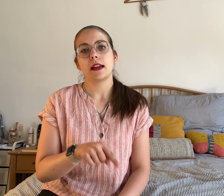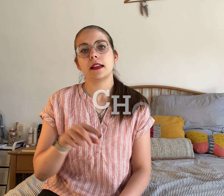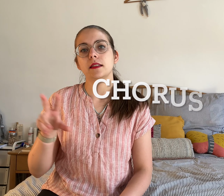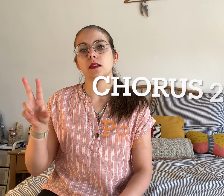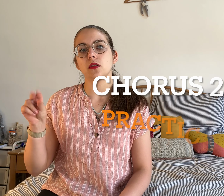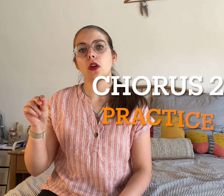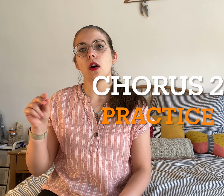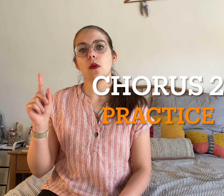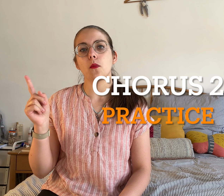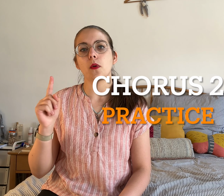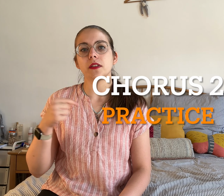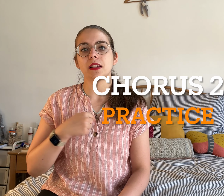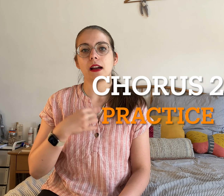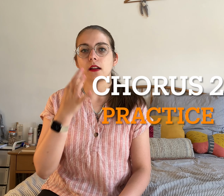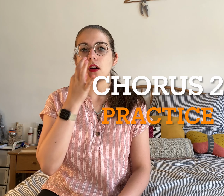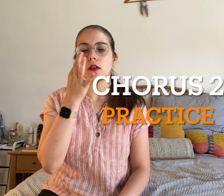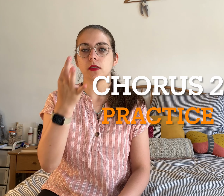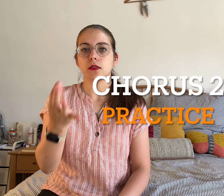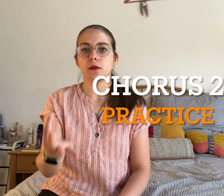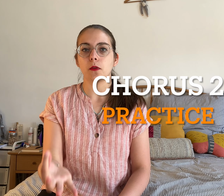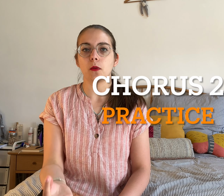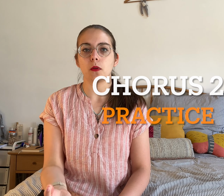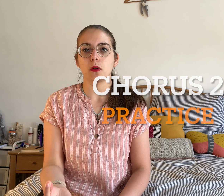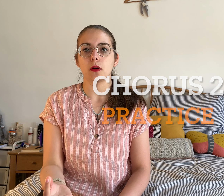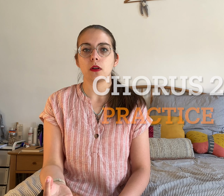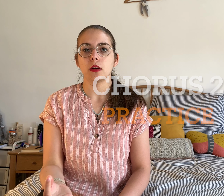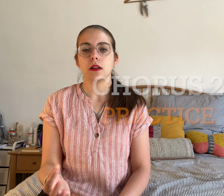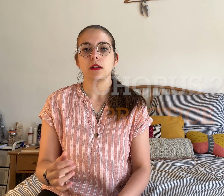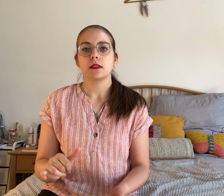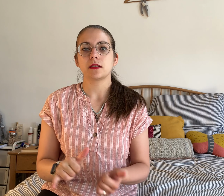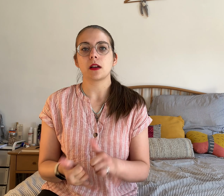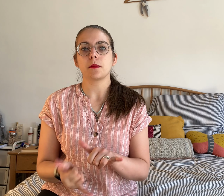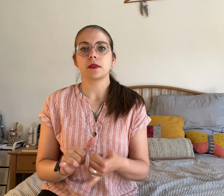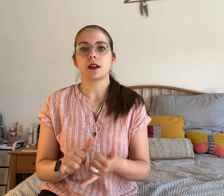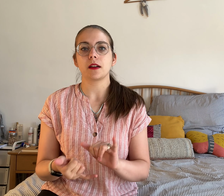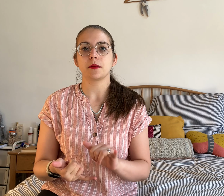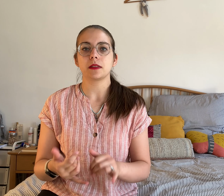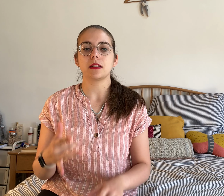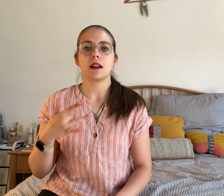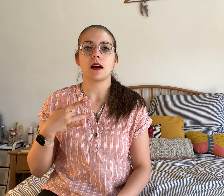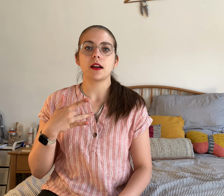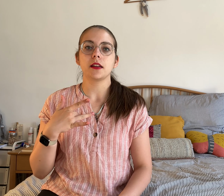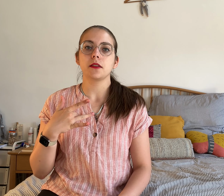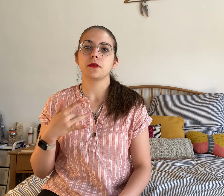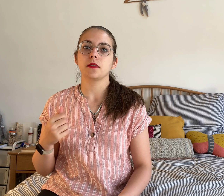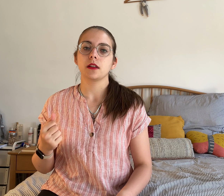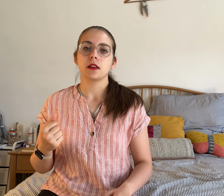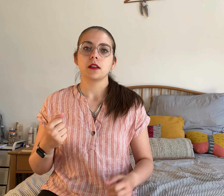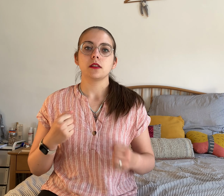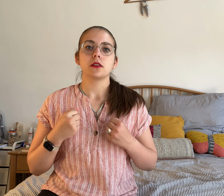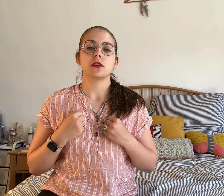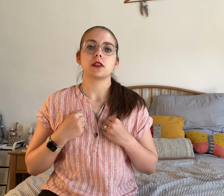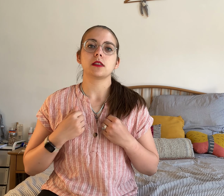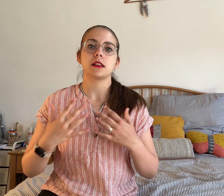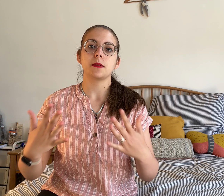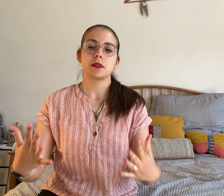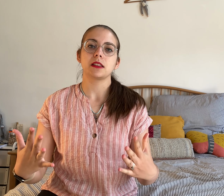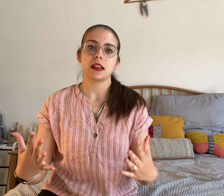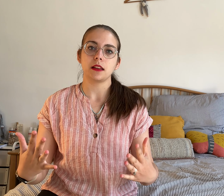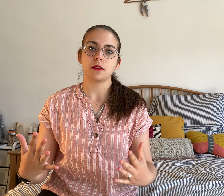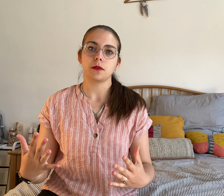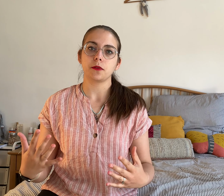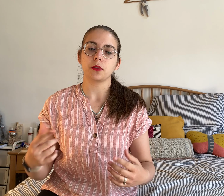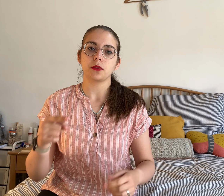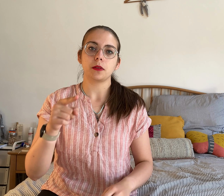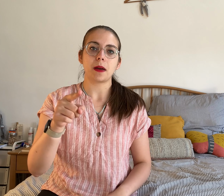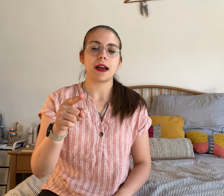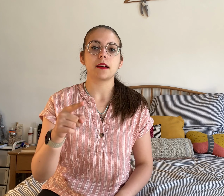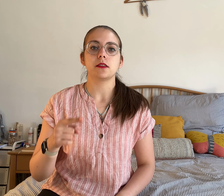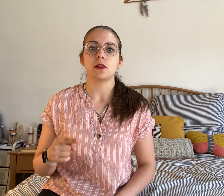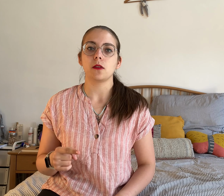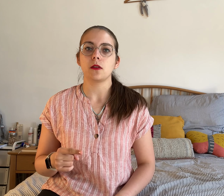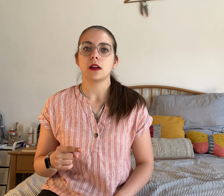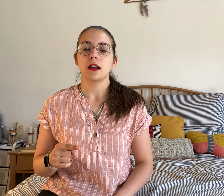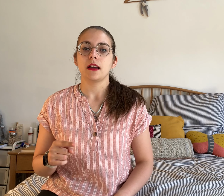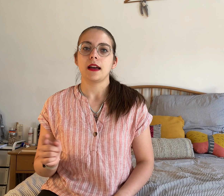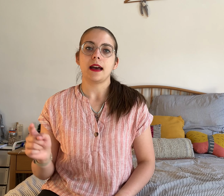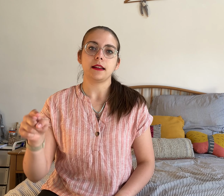"It's not what I asked for. Sometimes life just slips in through the back door, and